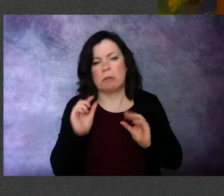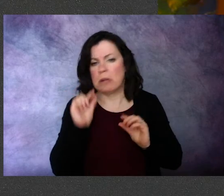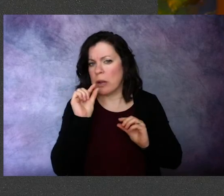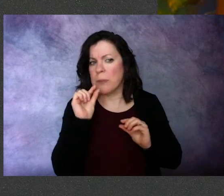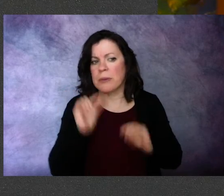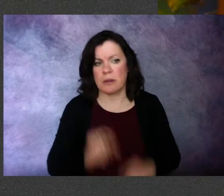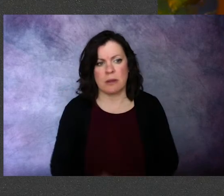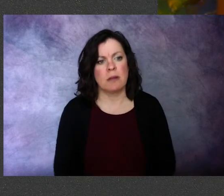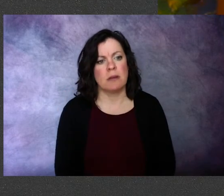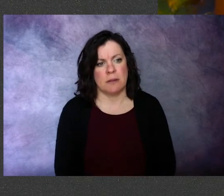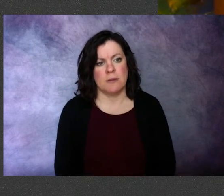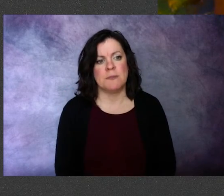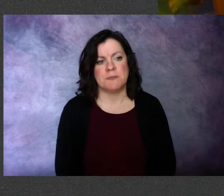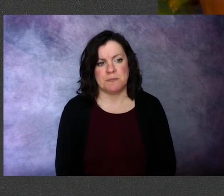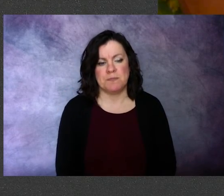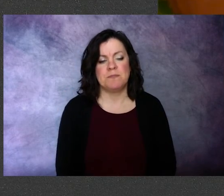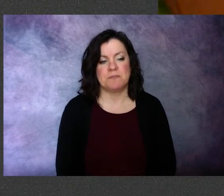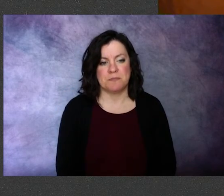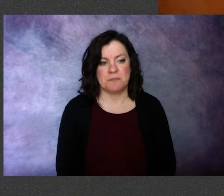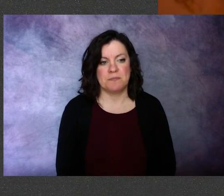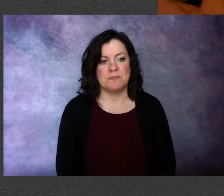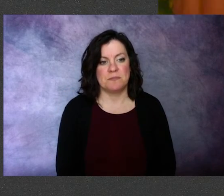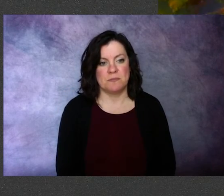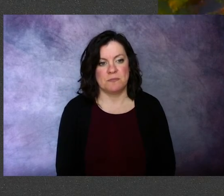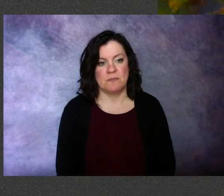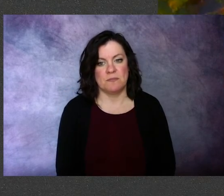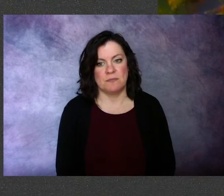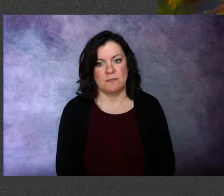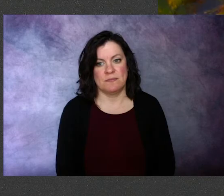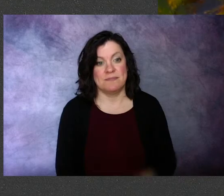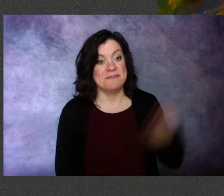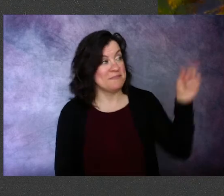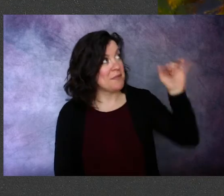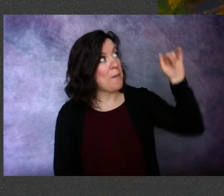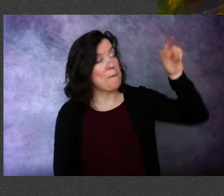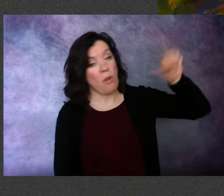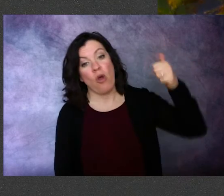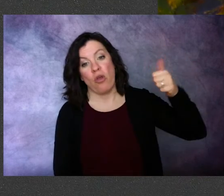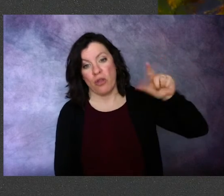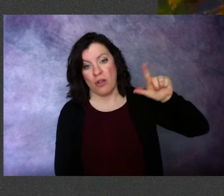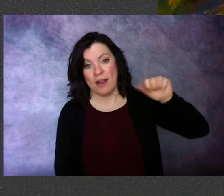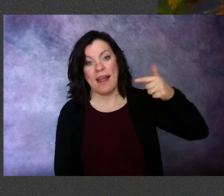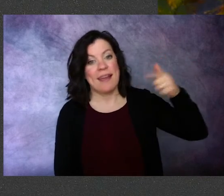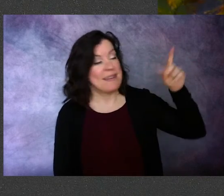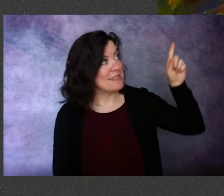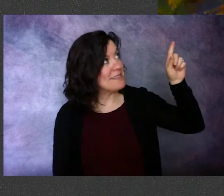and I'm gonna snip halfway. Now on this side, same thing.